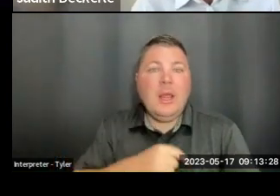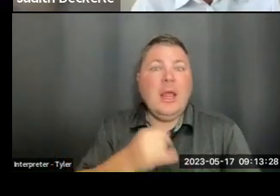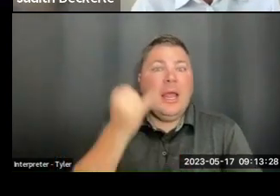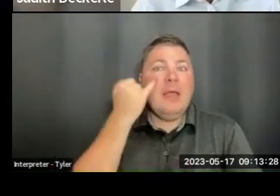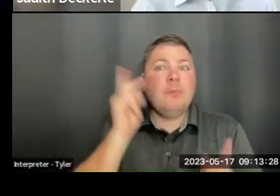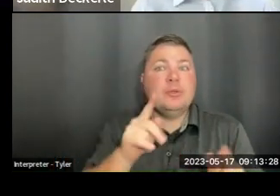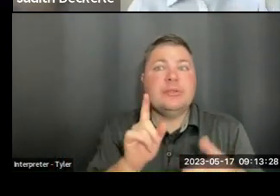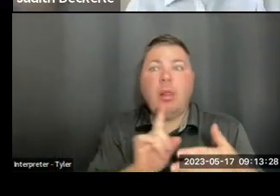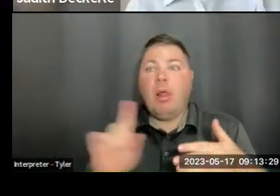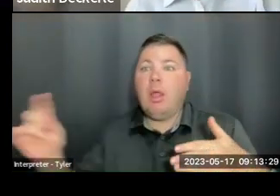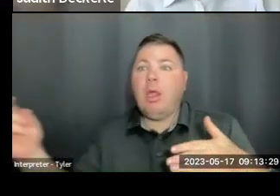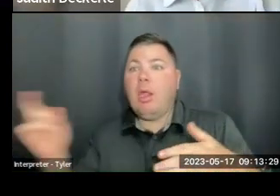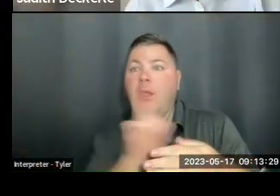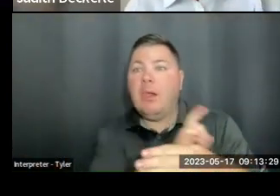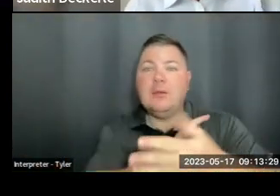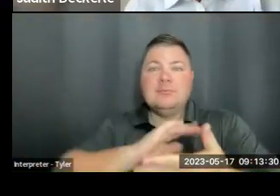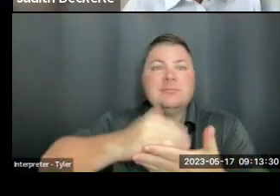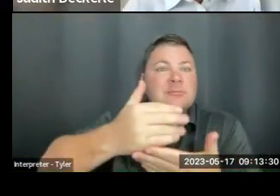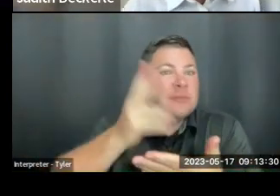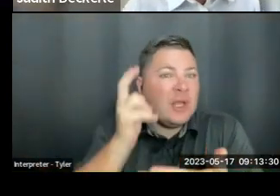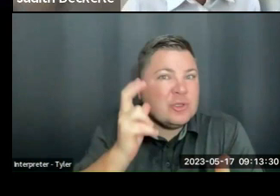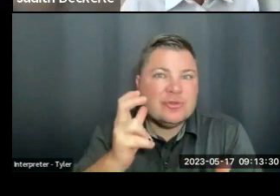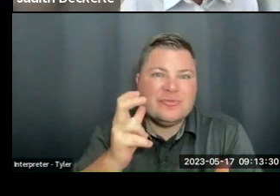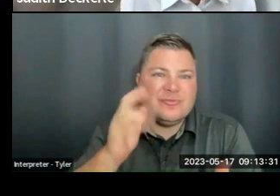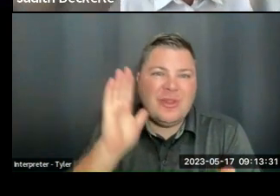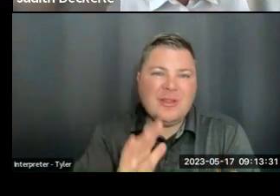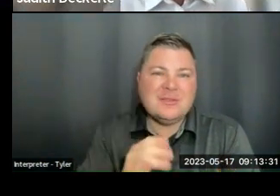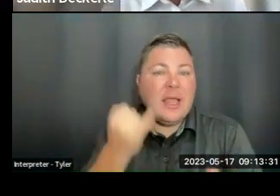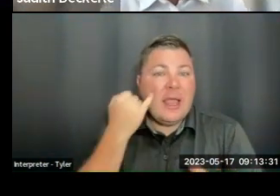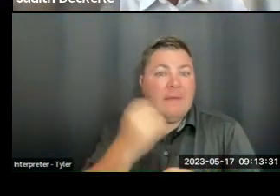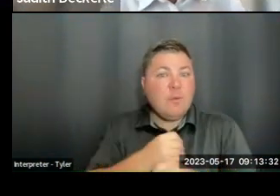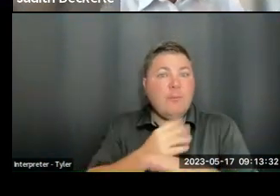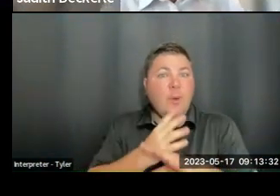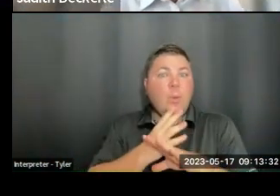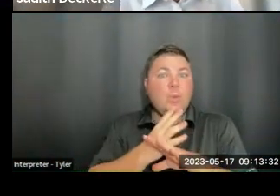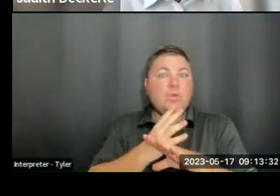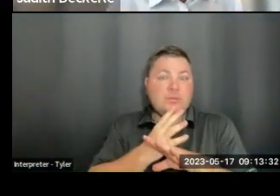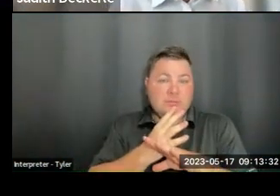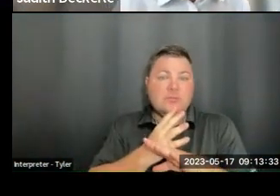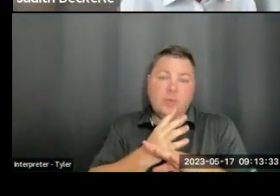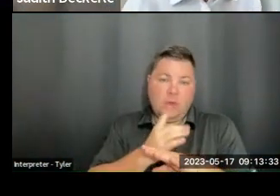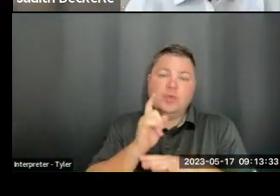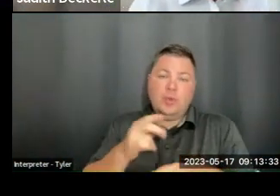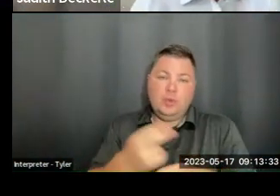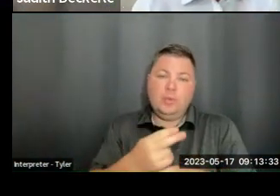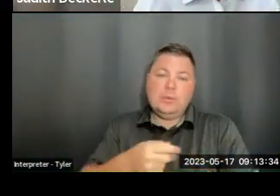optimal results, particularly when speakers wander away from the laptop.